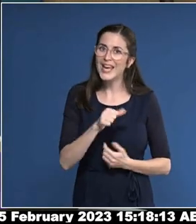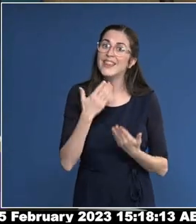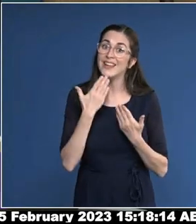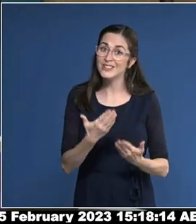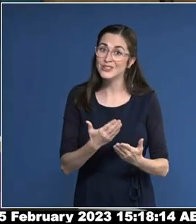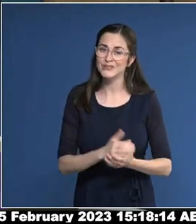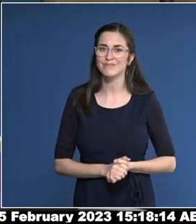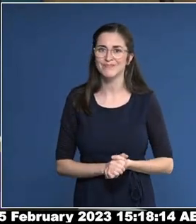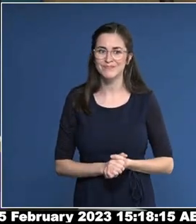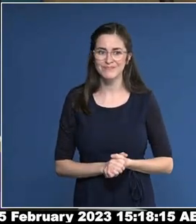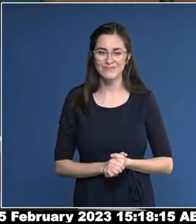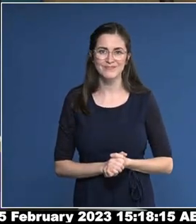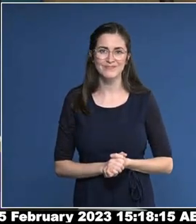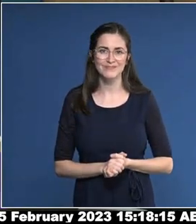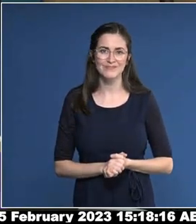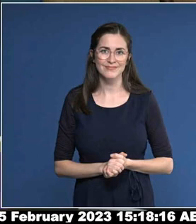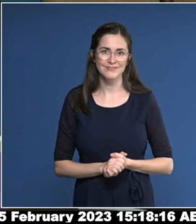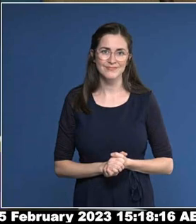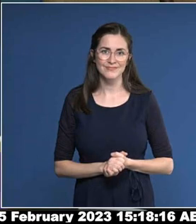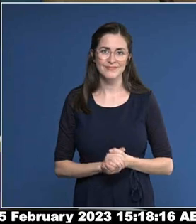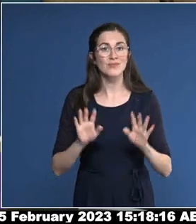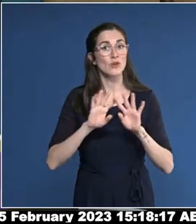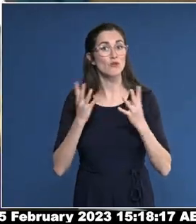They have been very helpful. Thank you. The Royal Commission is adjourned.